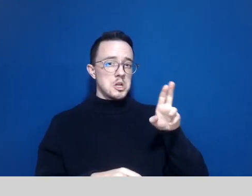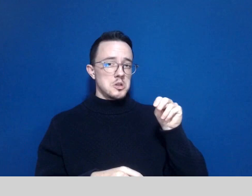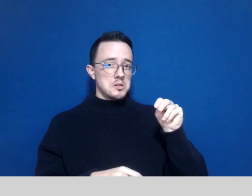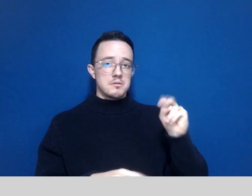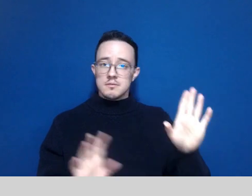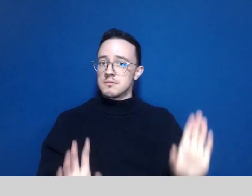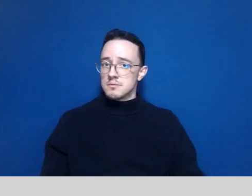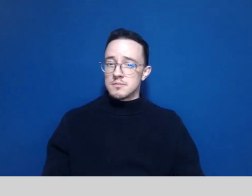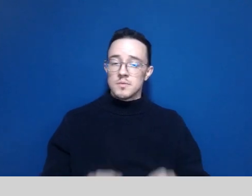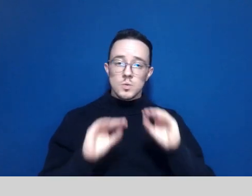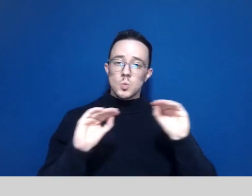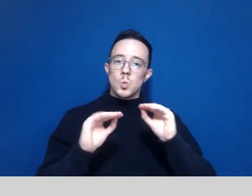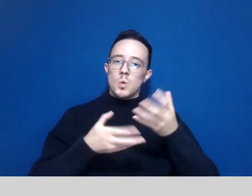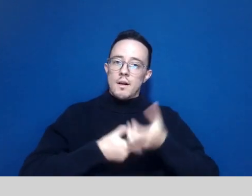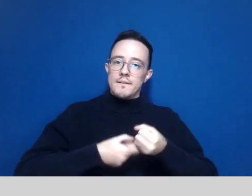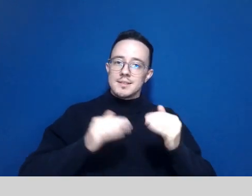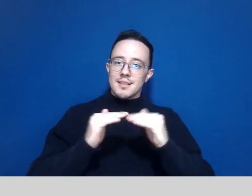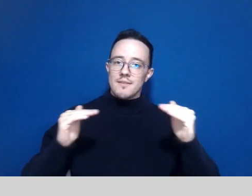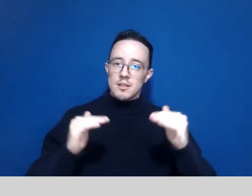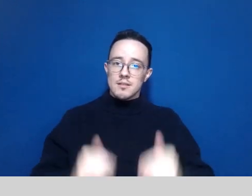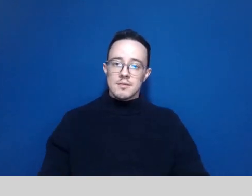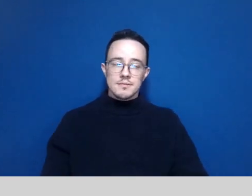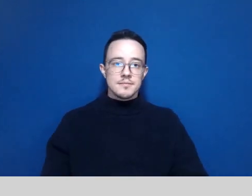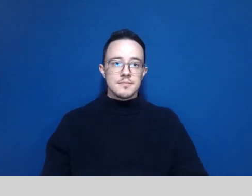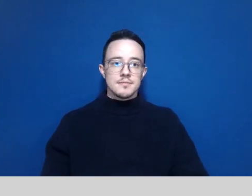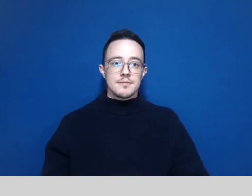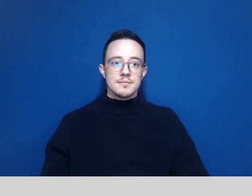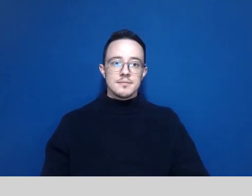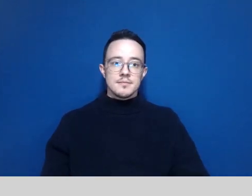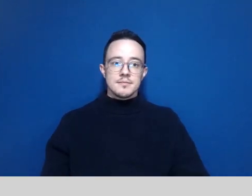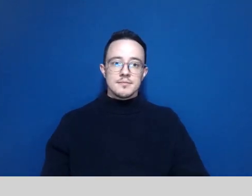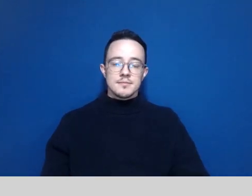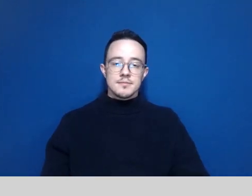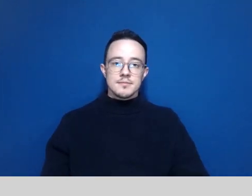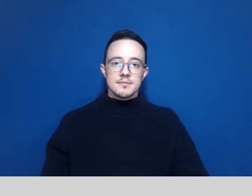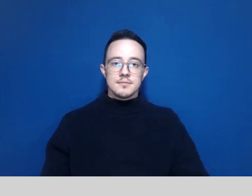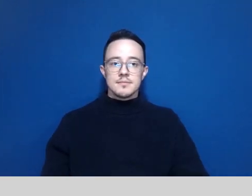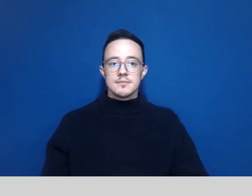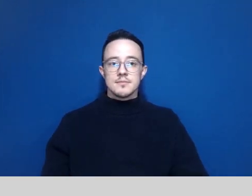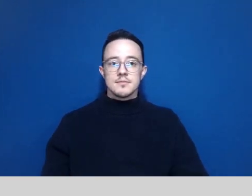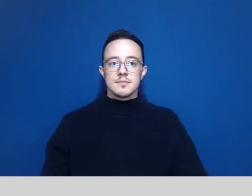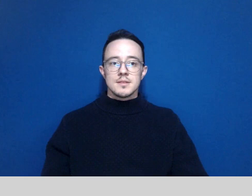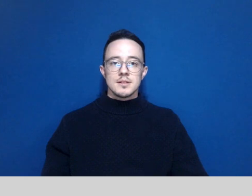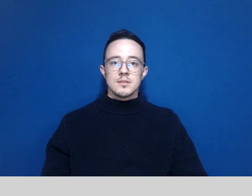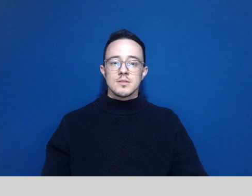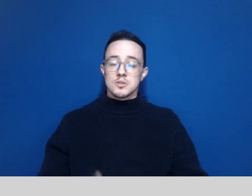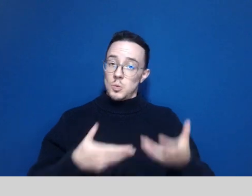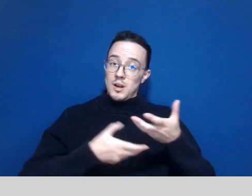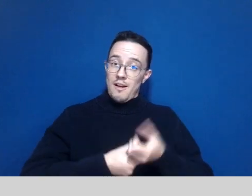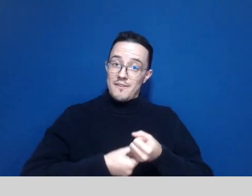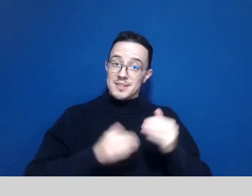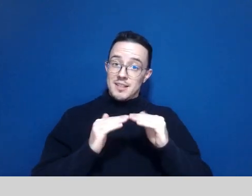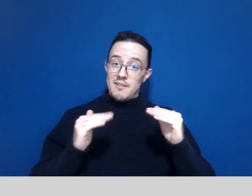It'll just say, "Hey, this is punctuation." Let's see, content is a comma, punctuation is the type